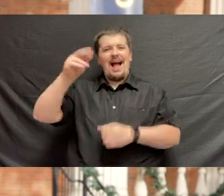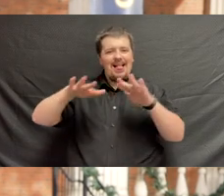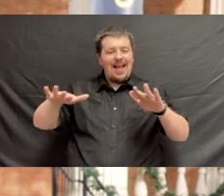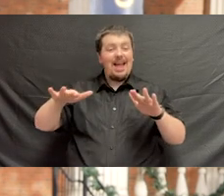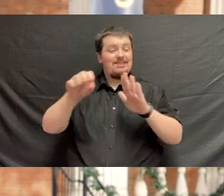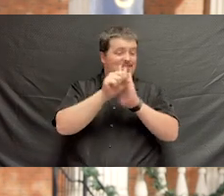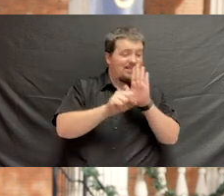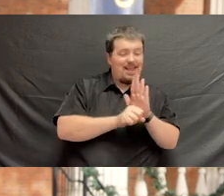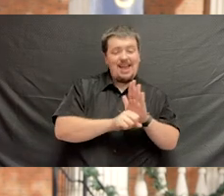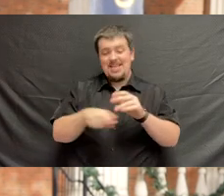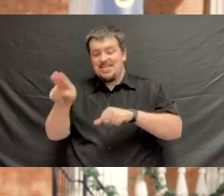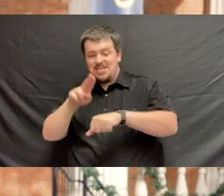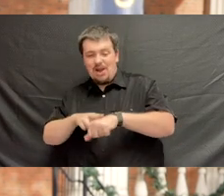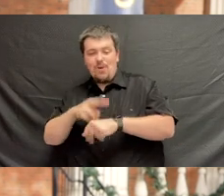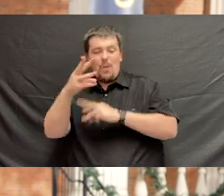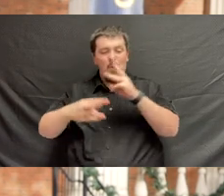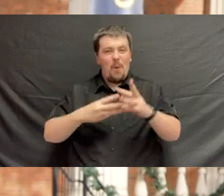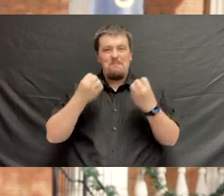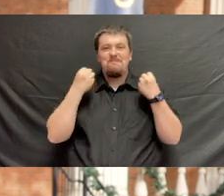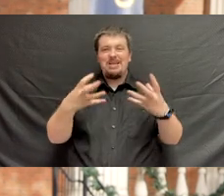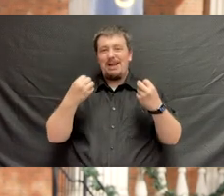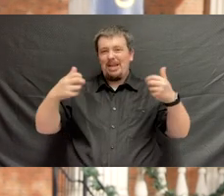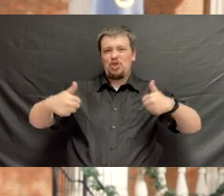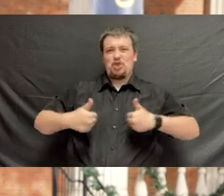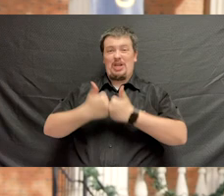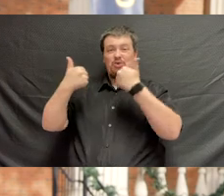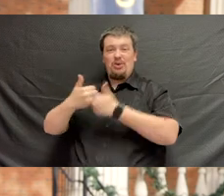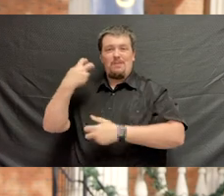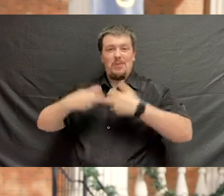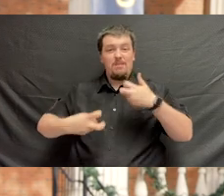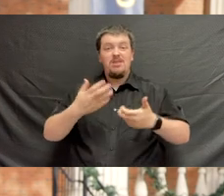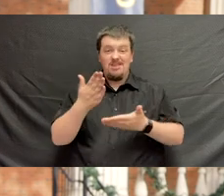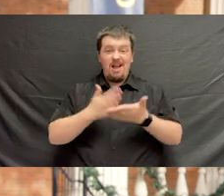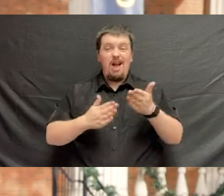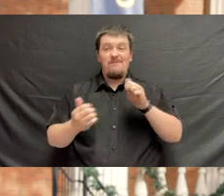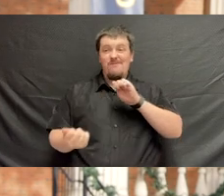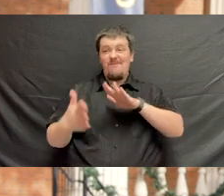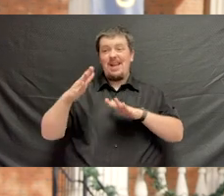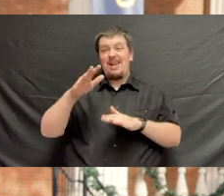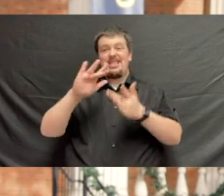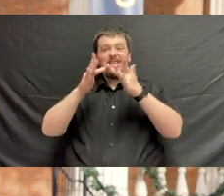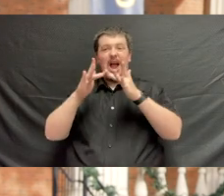nation, and world face unprecedented challenges. Some of you will be taking on cybersecurity